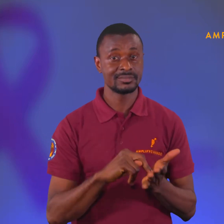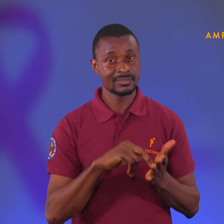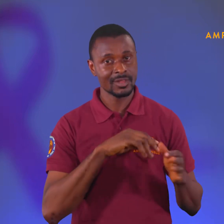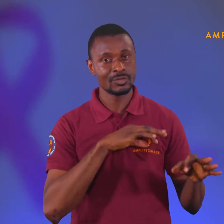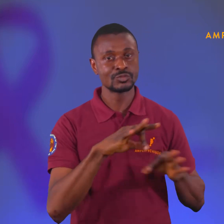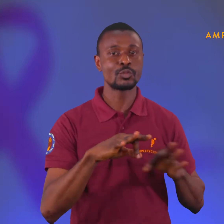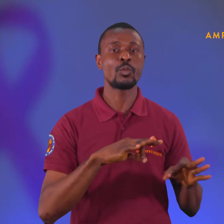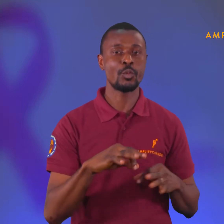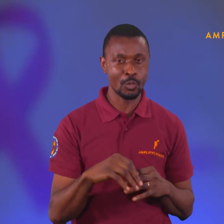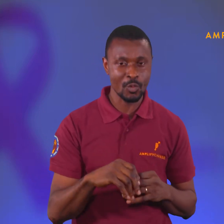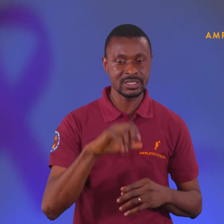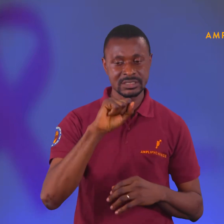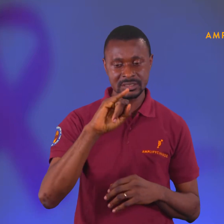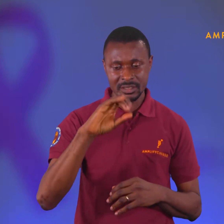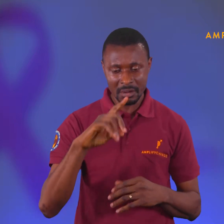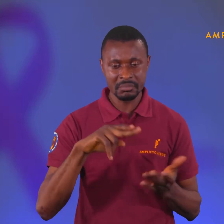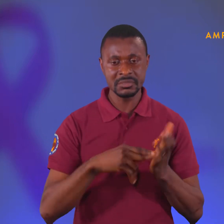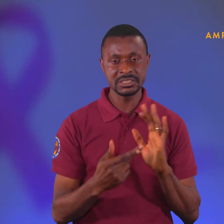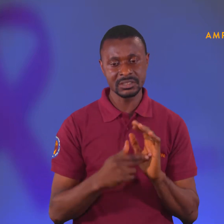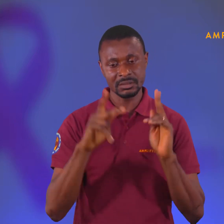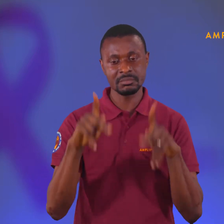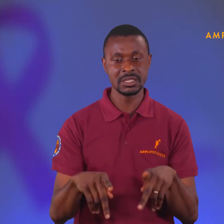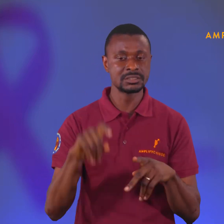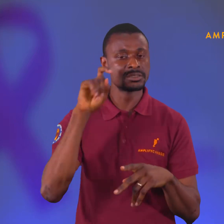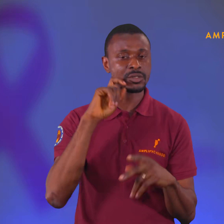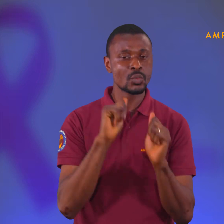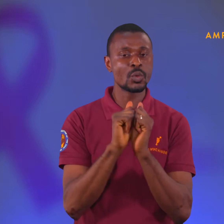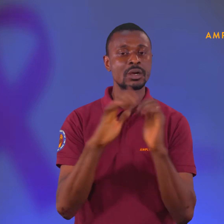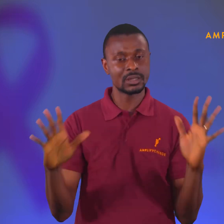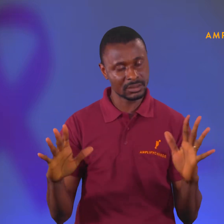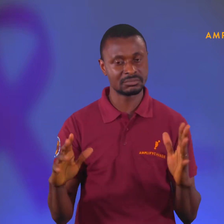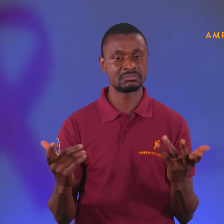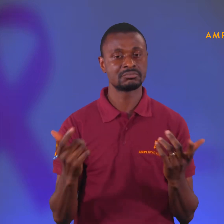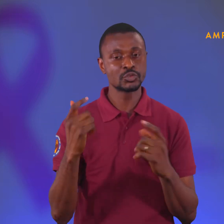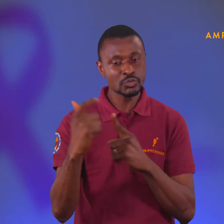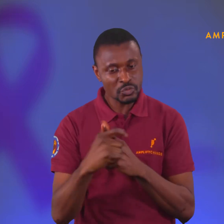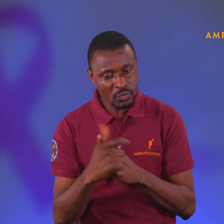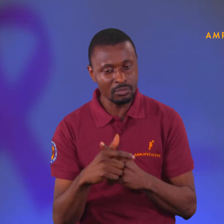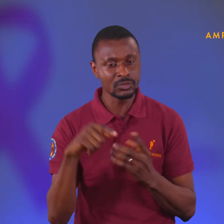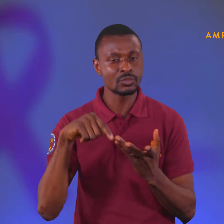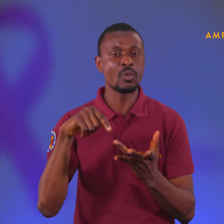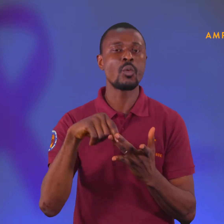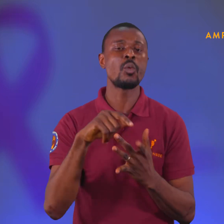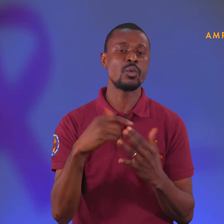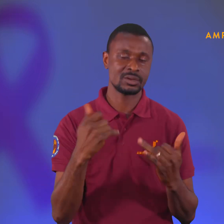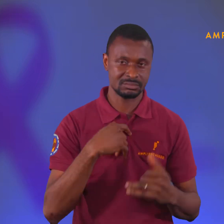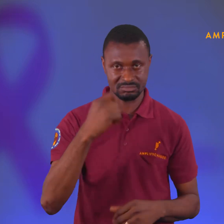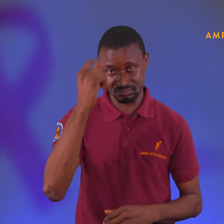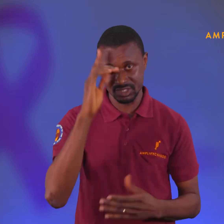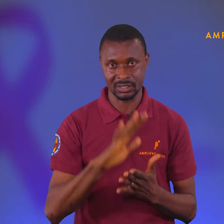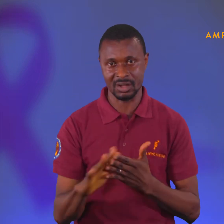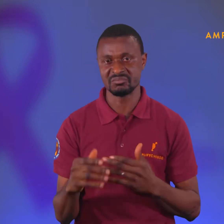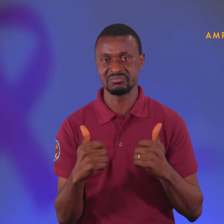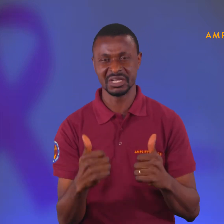STI is spread through unprotected sex with an infected person. For example having sex without condoms.